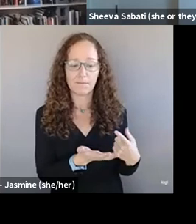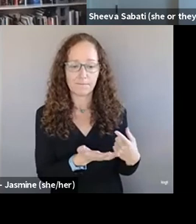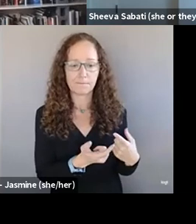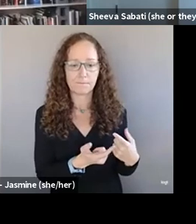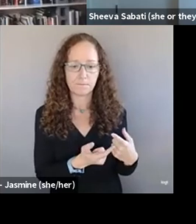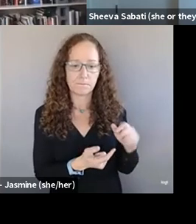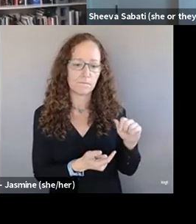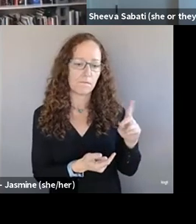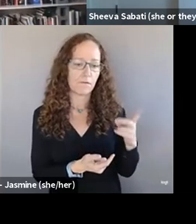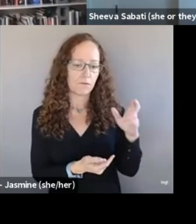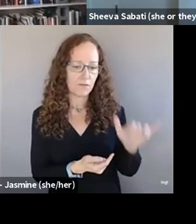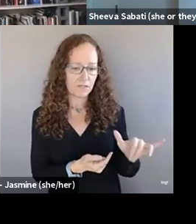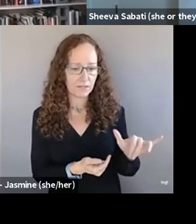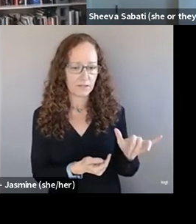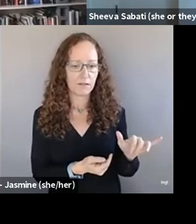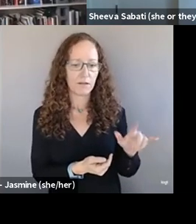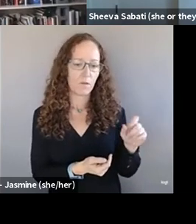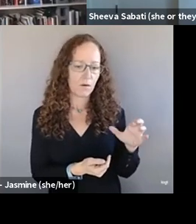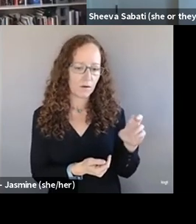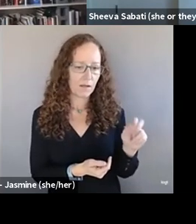insights, many, many, many black women, many black queer women.